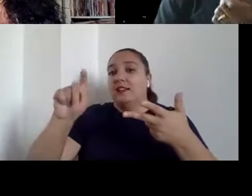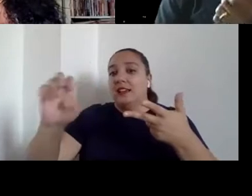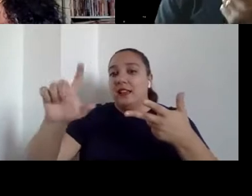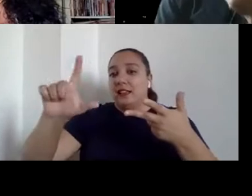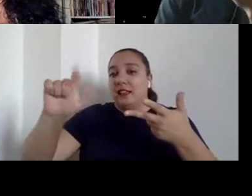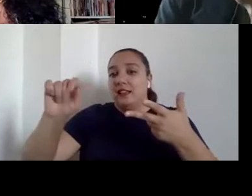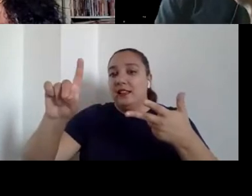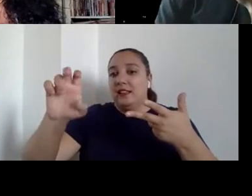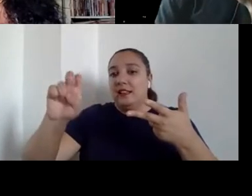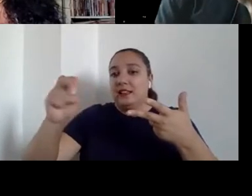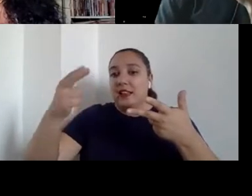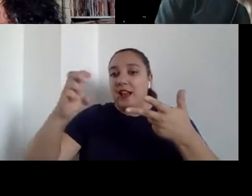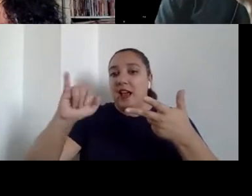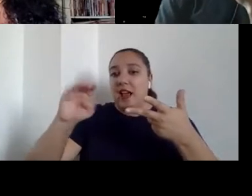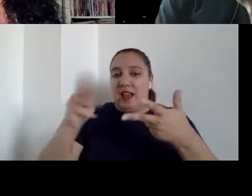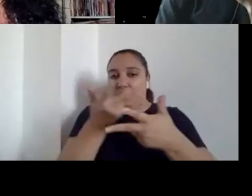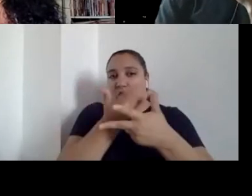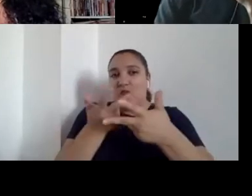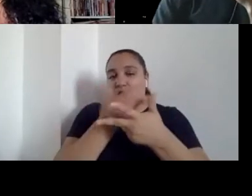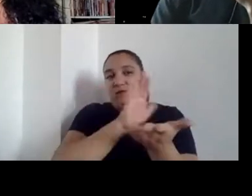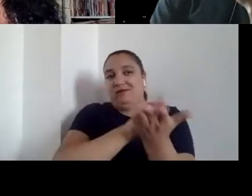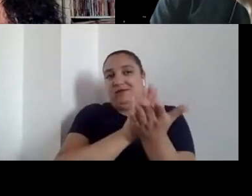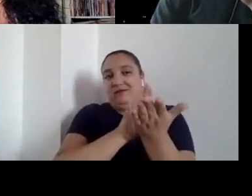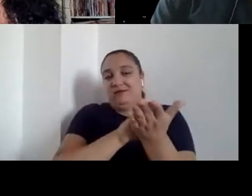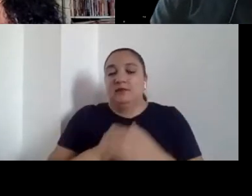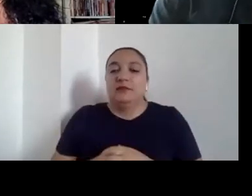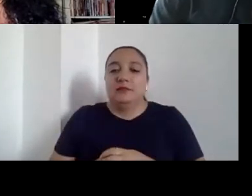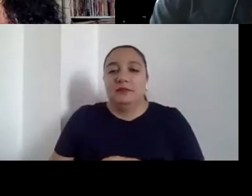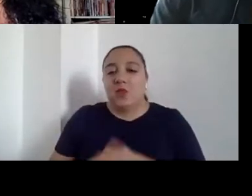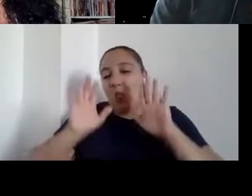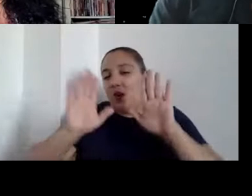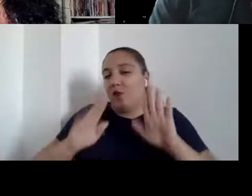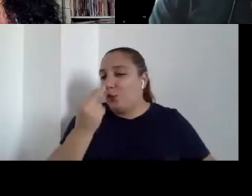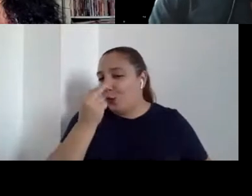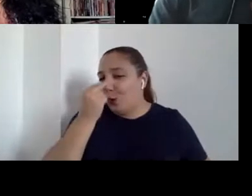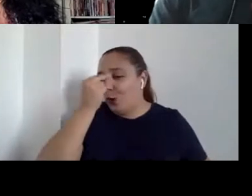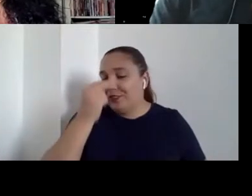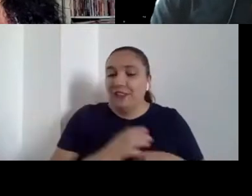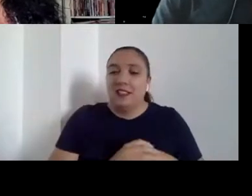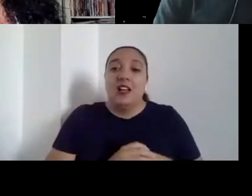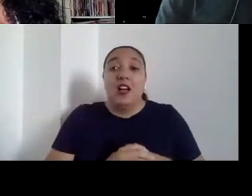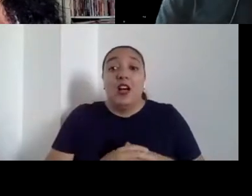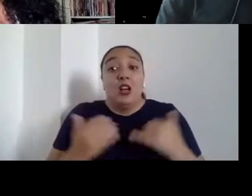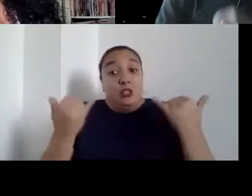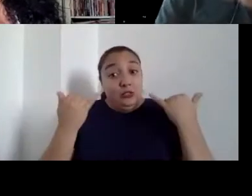I want to return to our discussion. I want to ask a question of trajectory, having